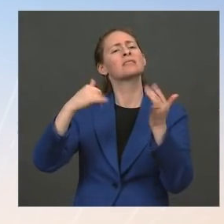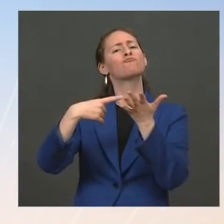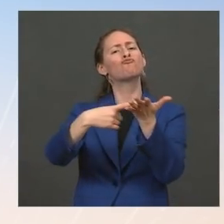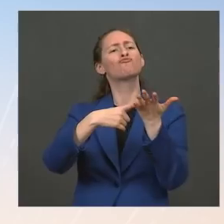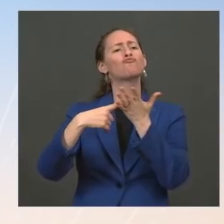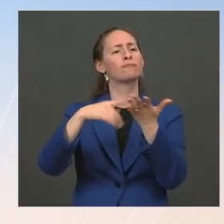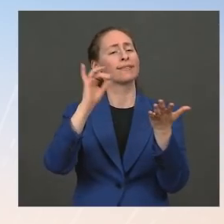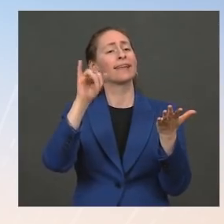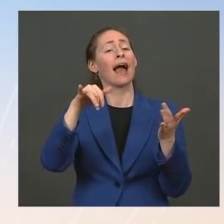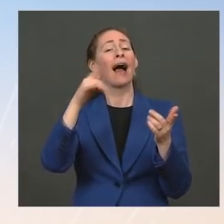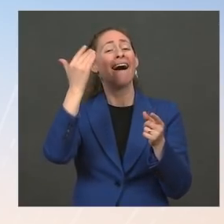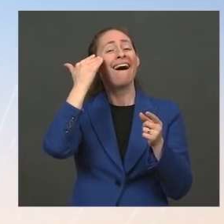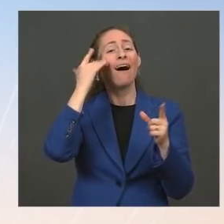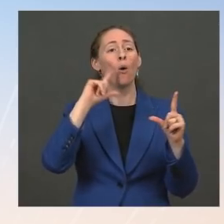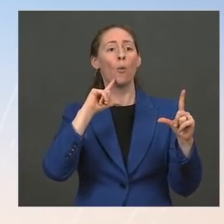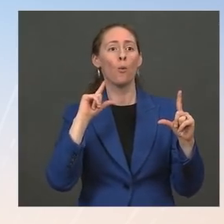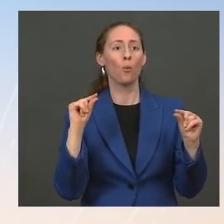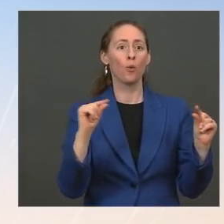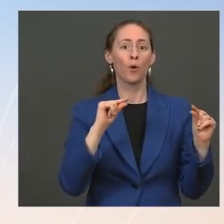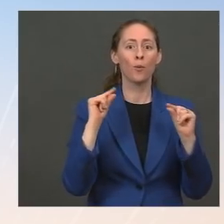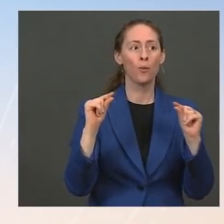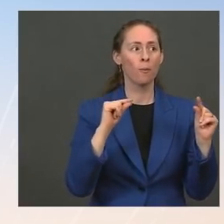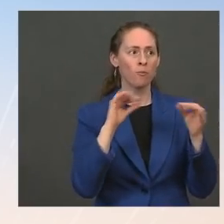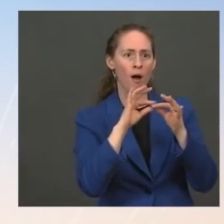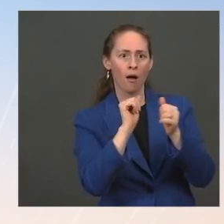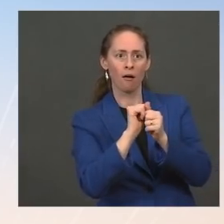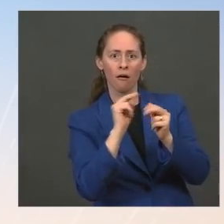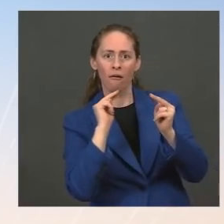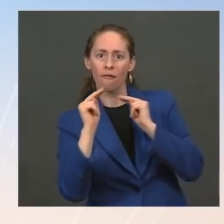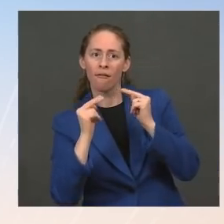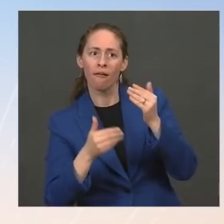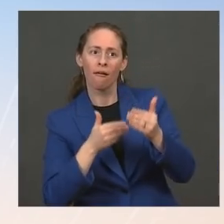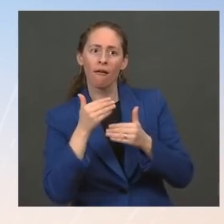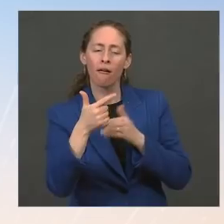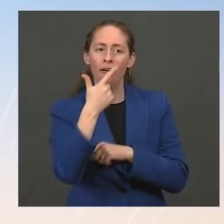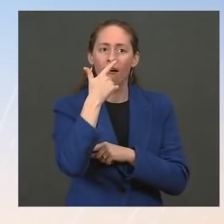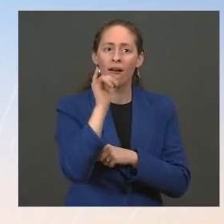Obviously, I'm not going to negotiate from here, not that you're asking me to do that. But our objective has not changed.